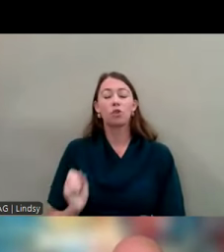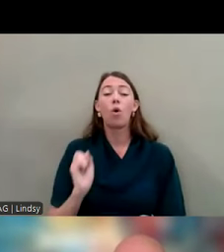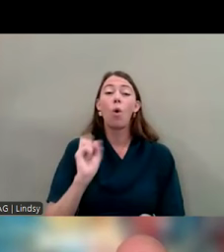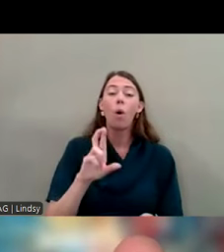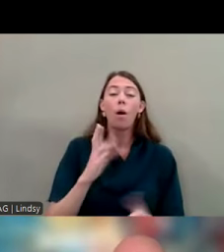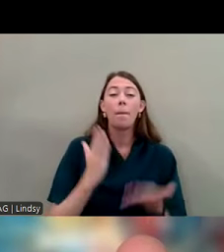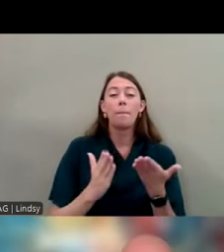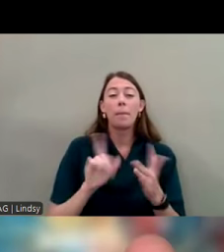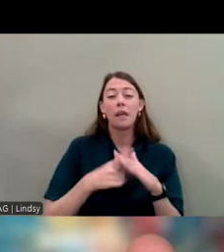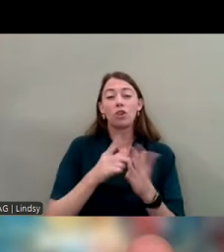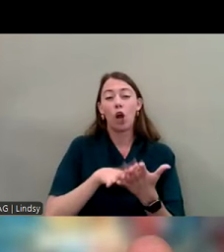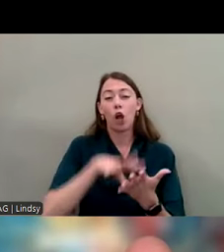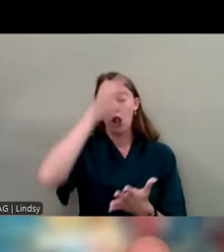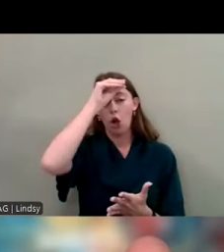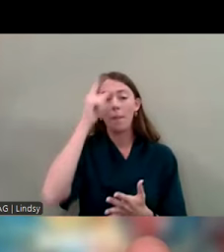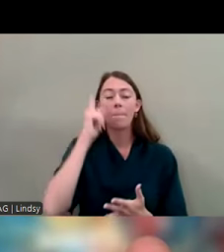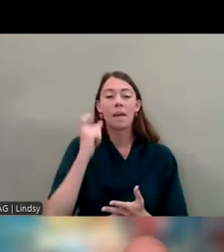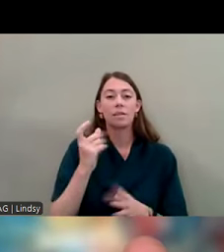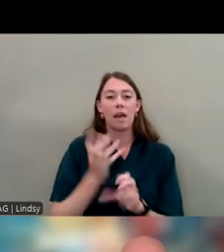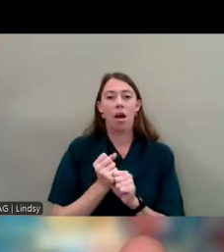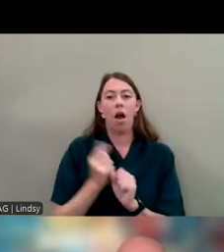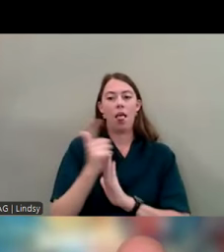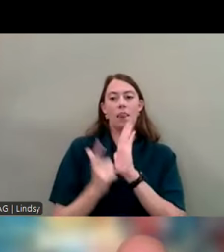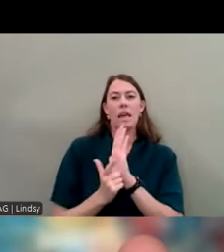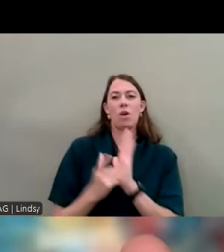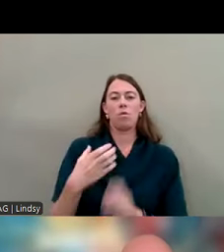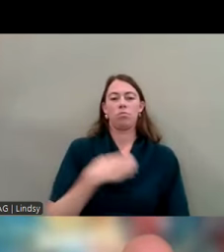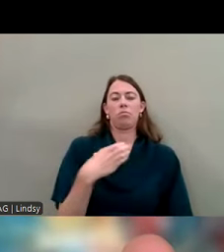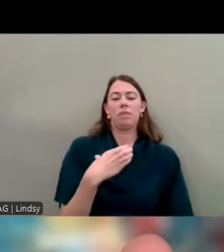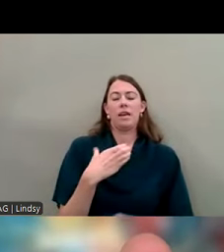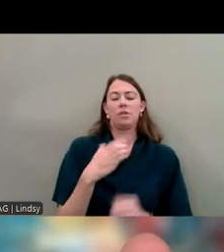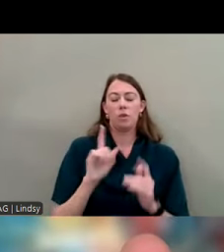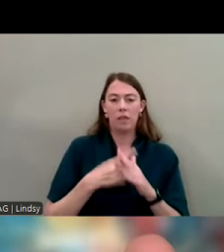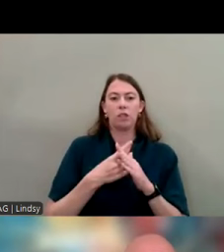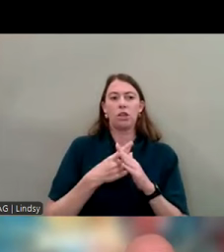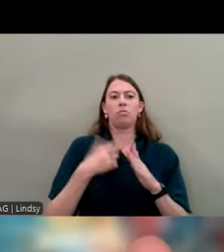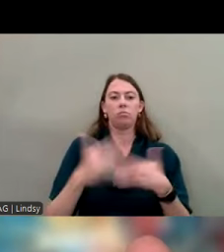know, received some kind of a legal claim that has spurred them into action, usually accessibility is